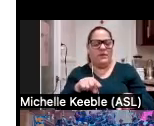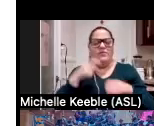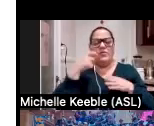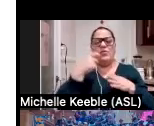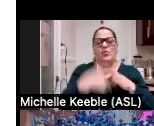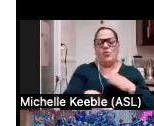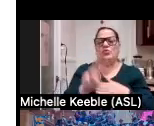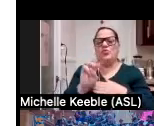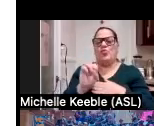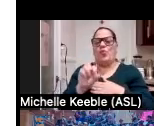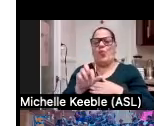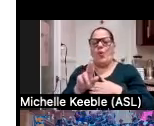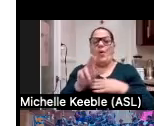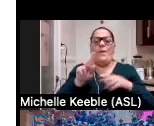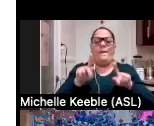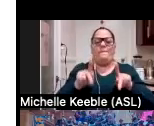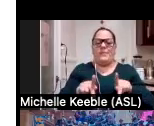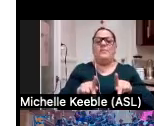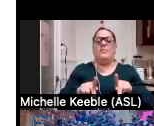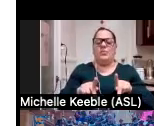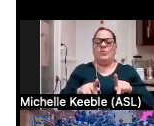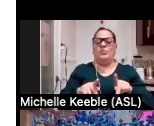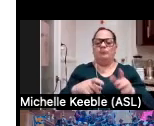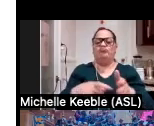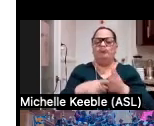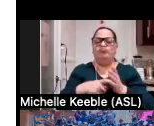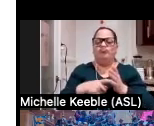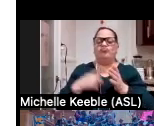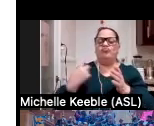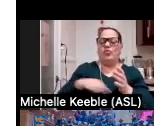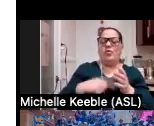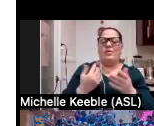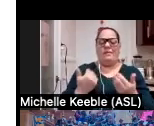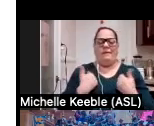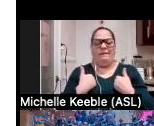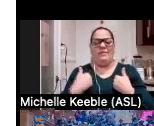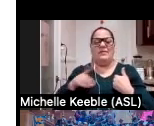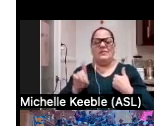when it came to people acquiring disabilities and to get a sense of what we would need in